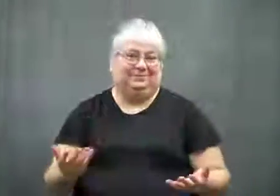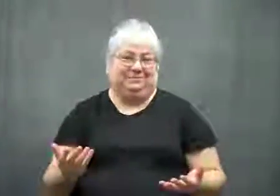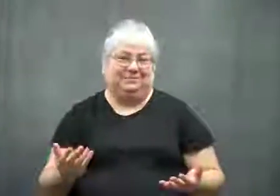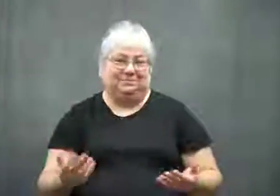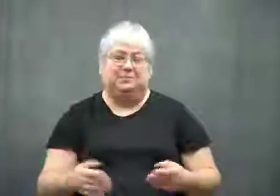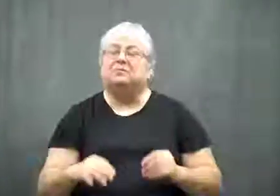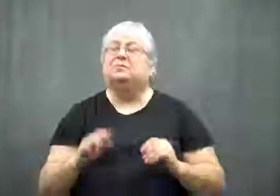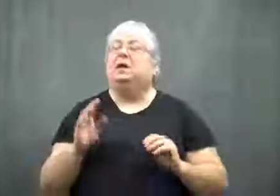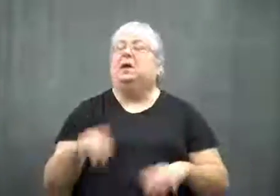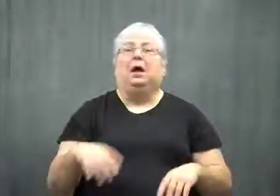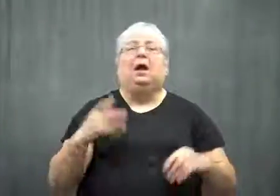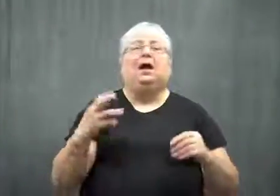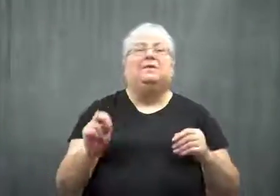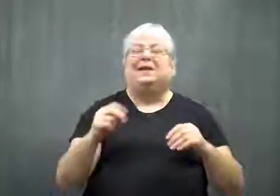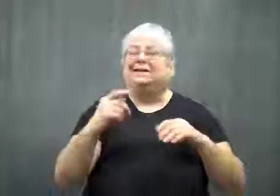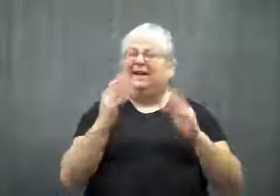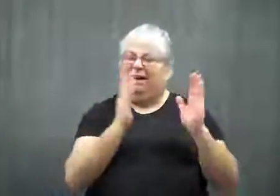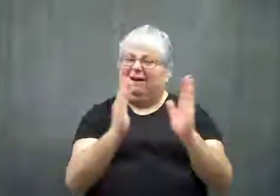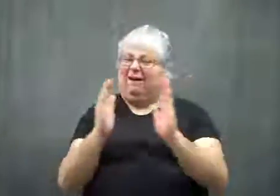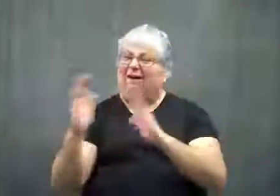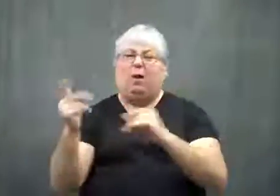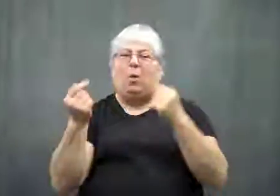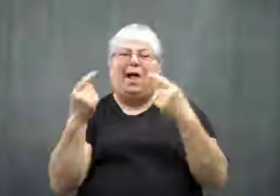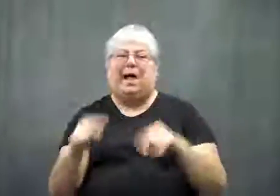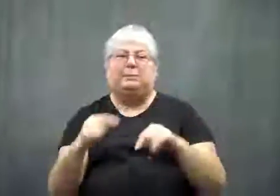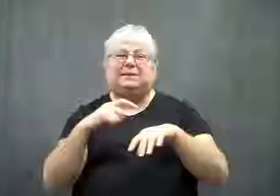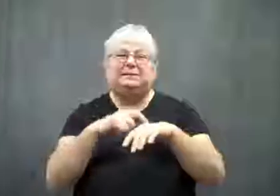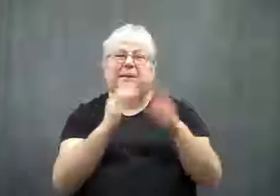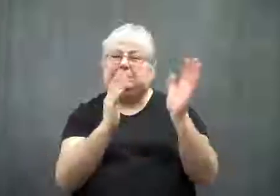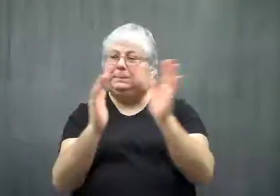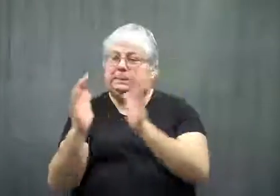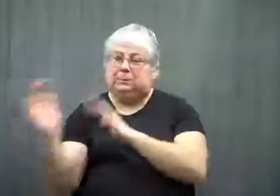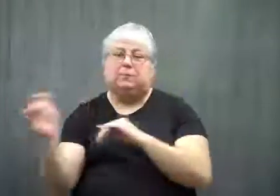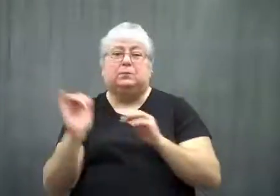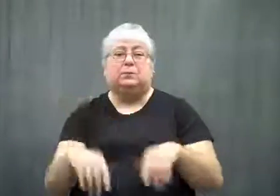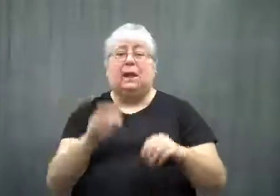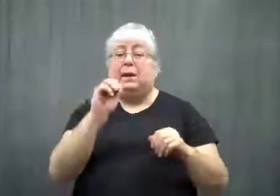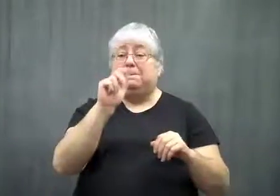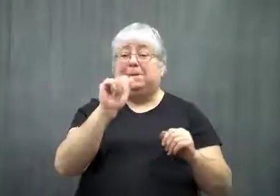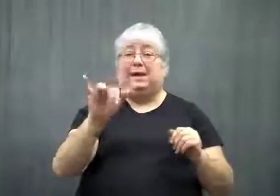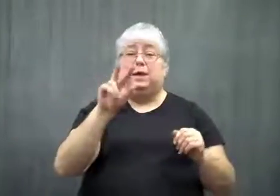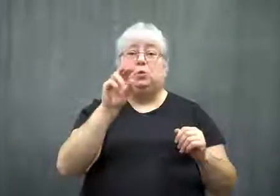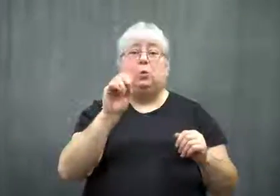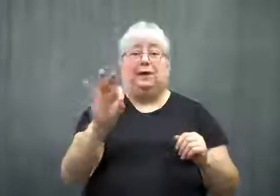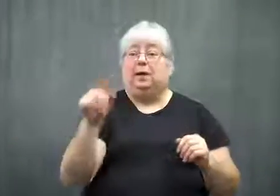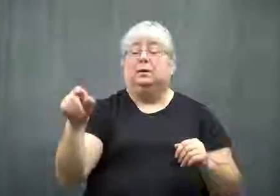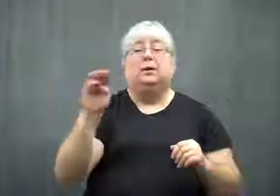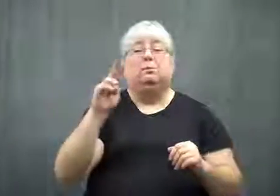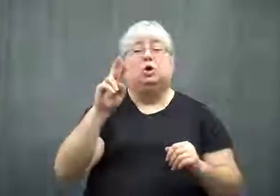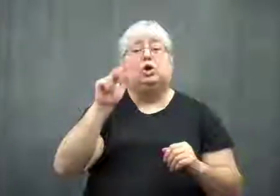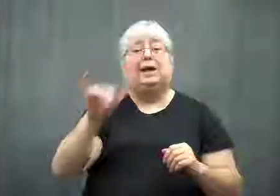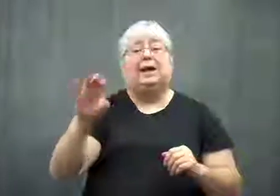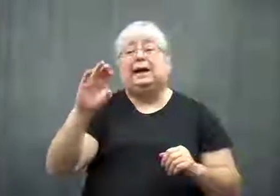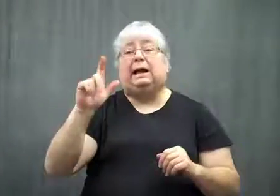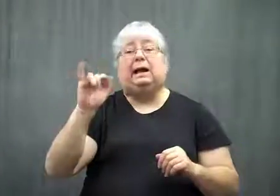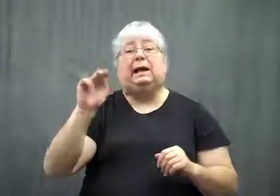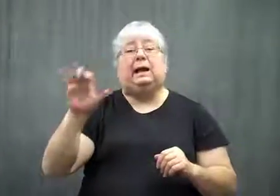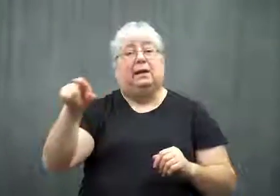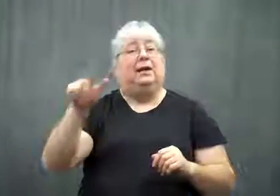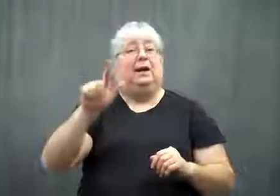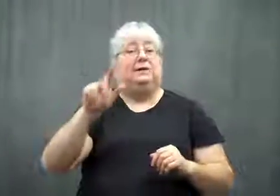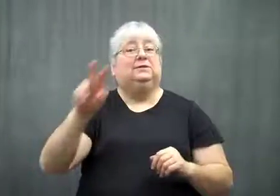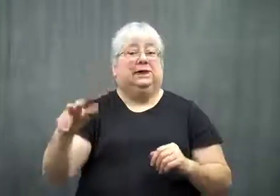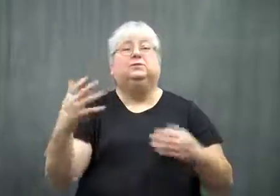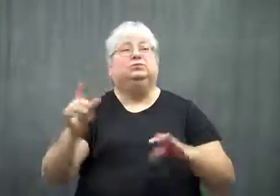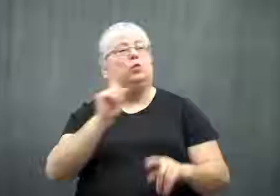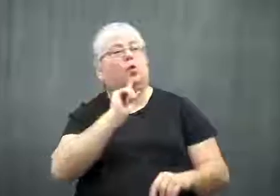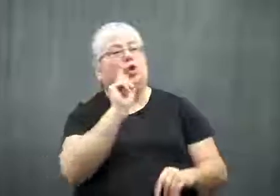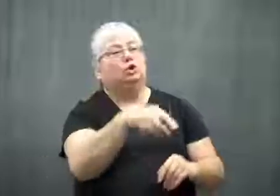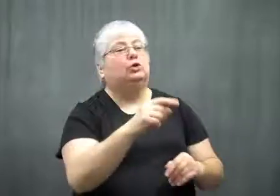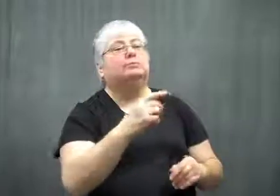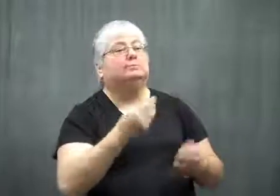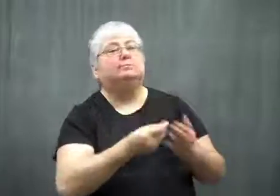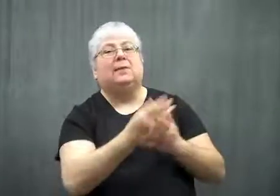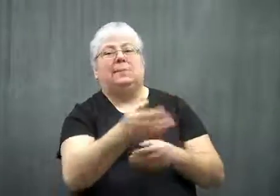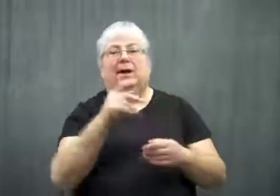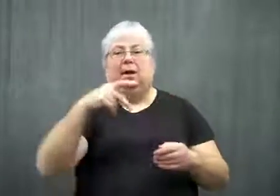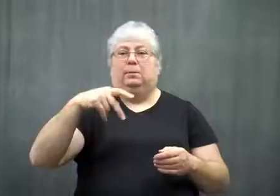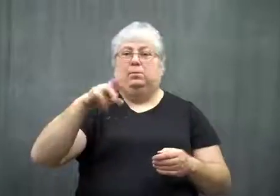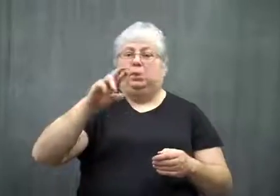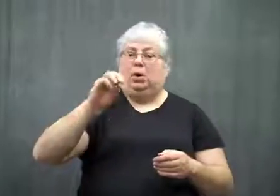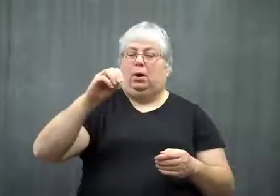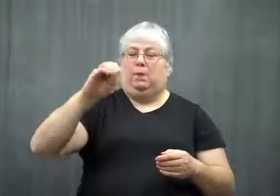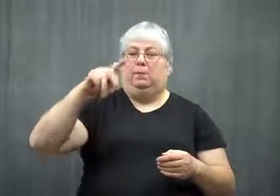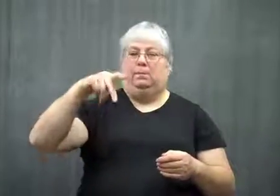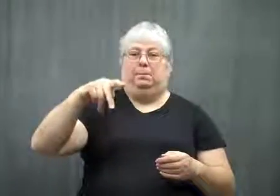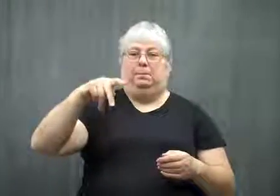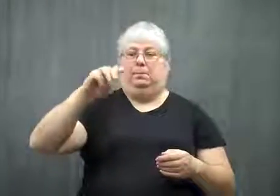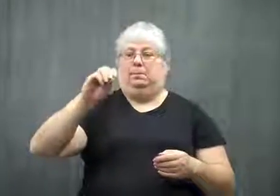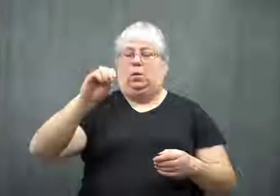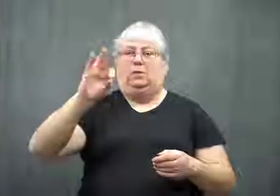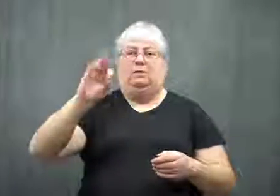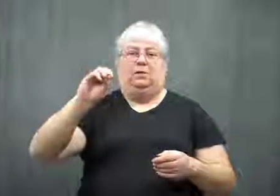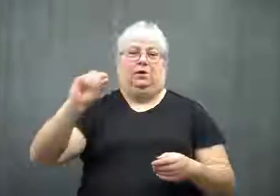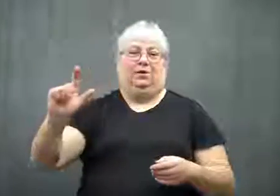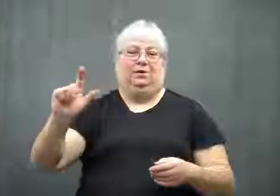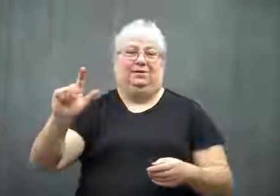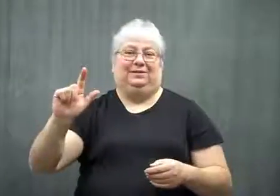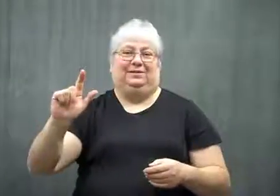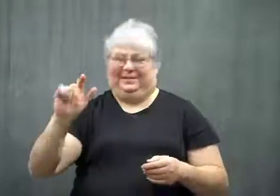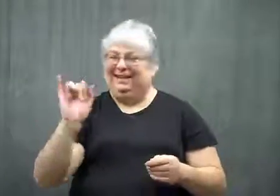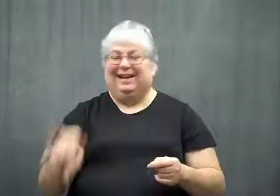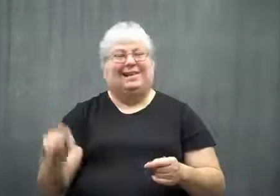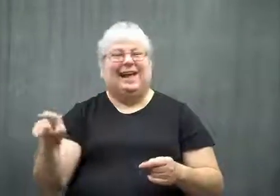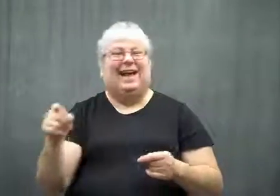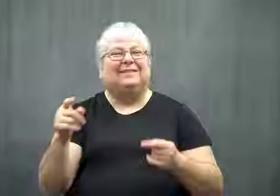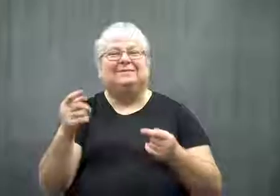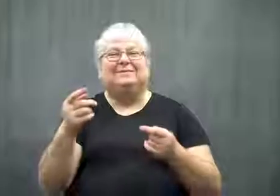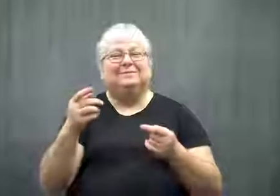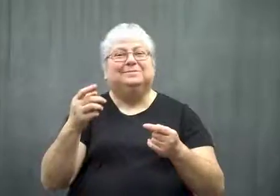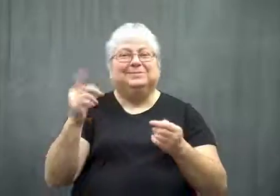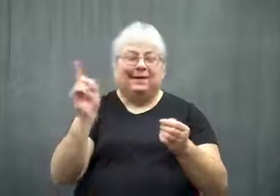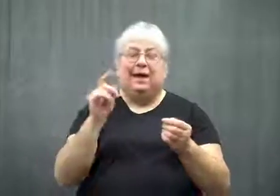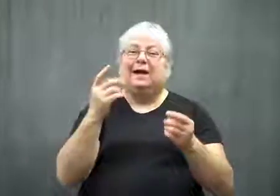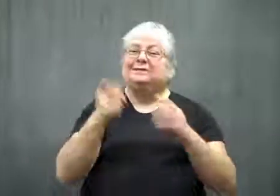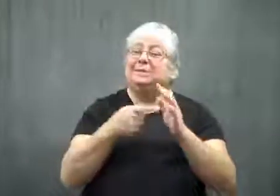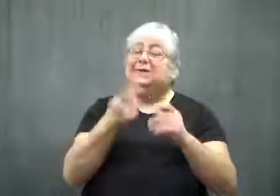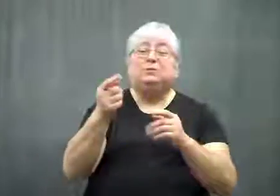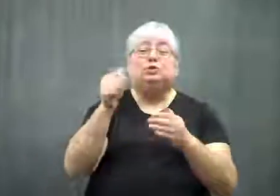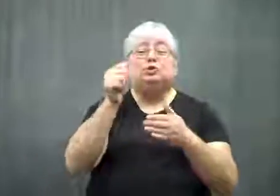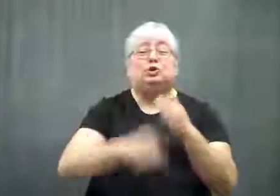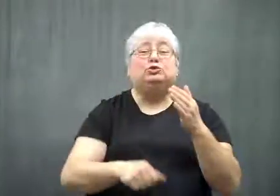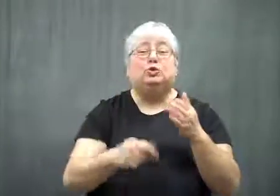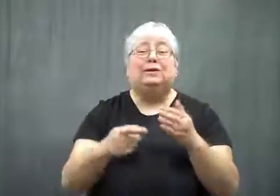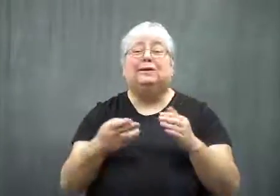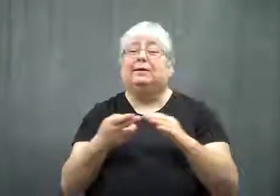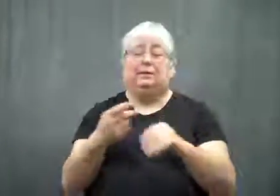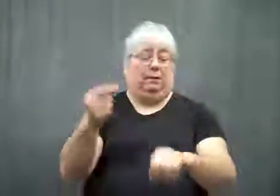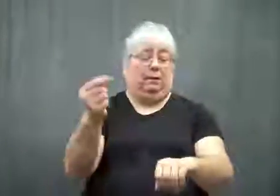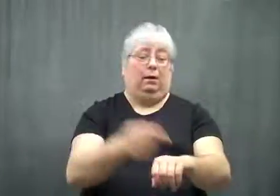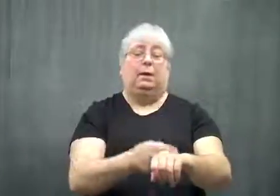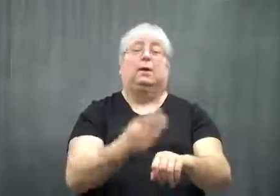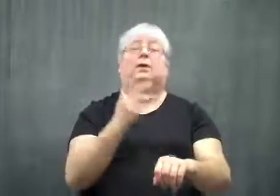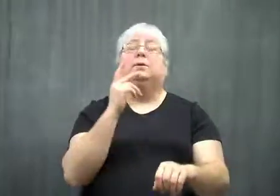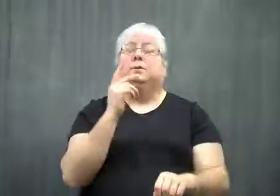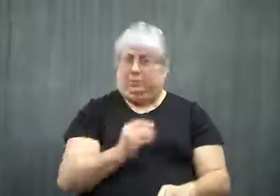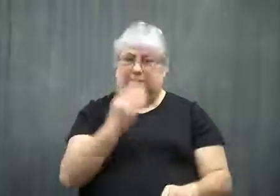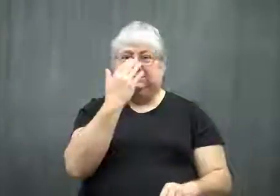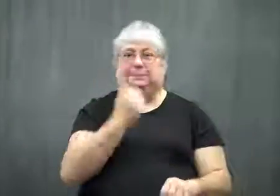Here's a timeline of events. In May of 2009, the clinic ordered Propofol.